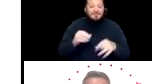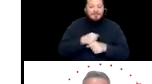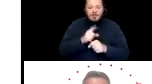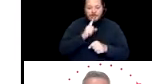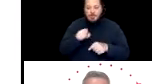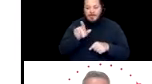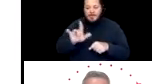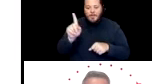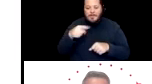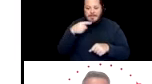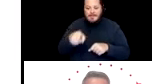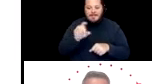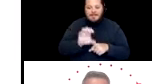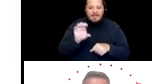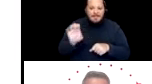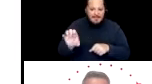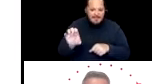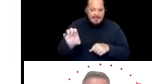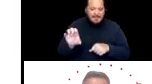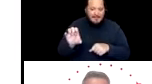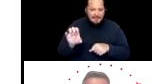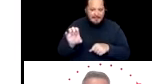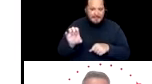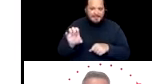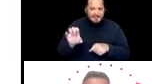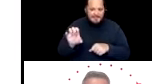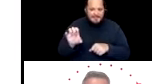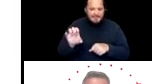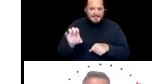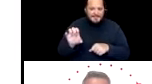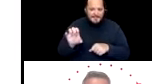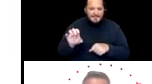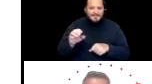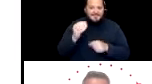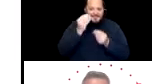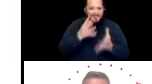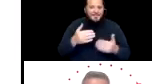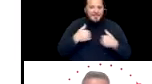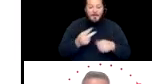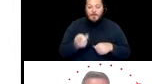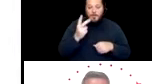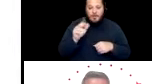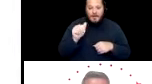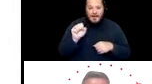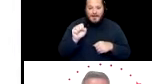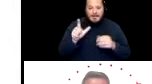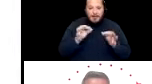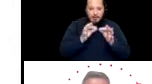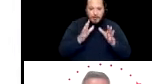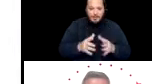at the bottom of the screen and captions will appear. We have two ASL interpreters today, Tammy and Brandon.